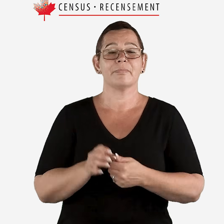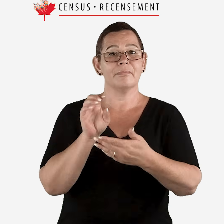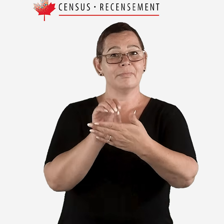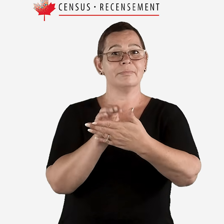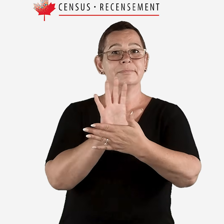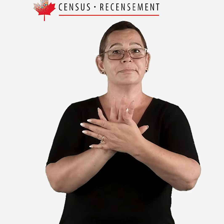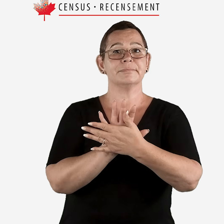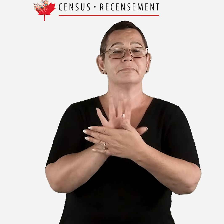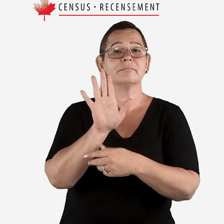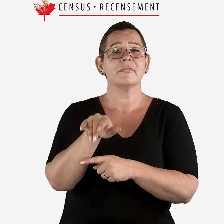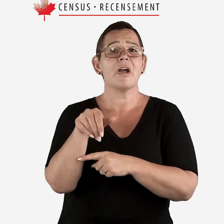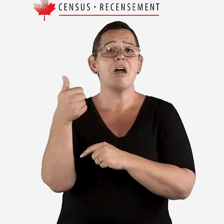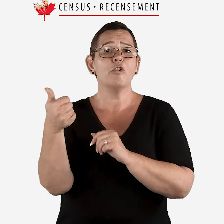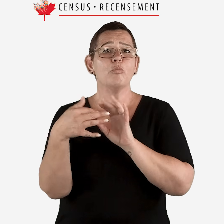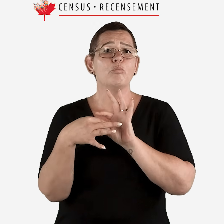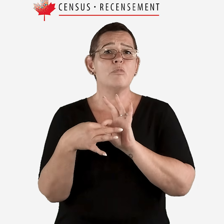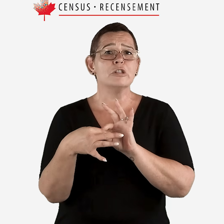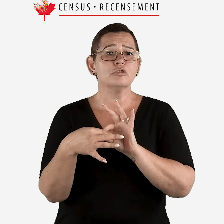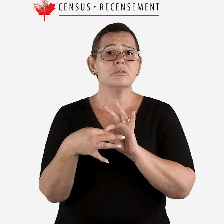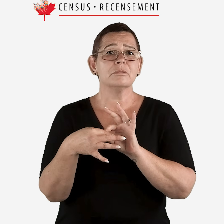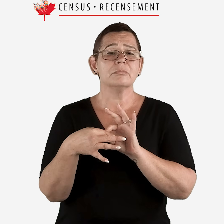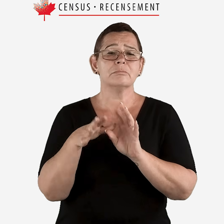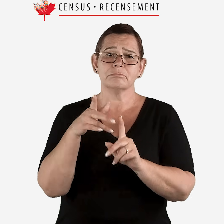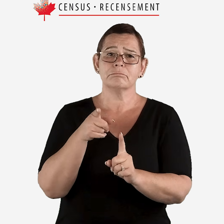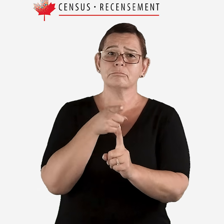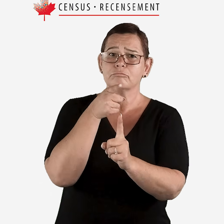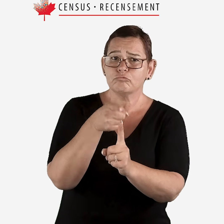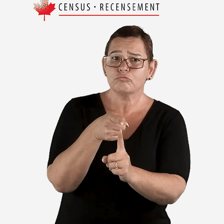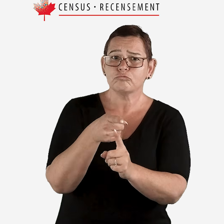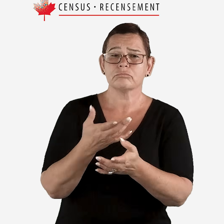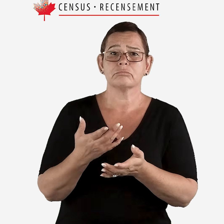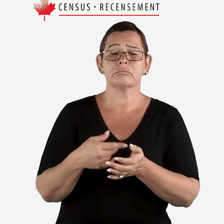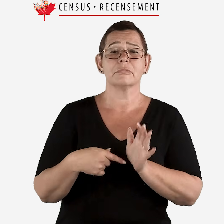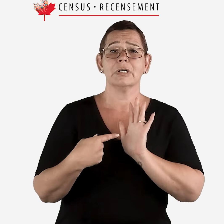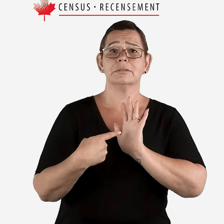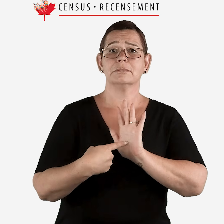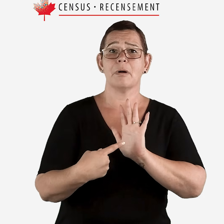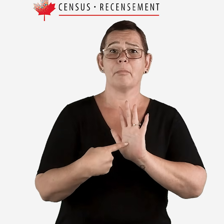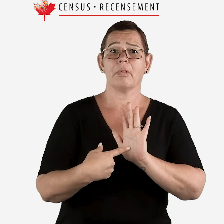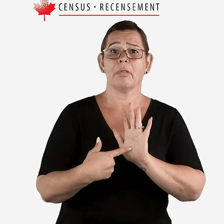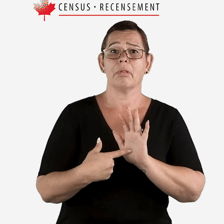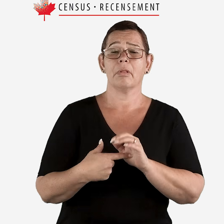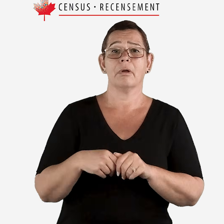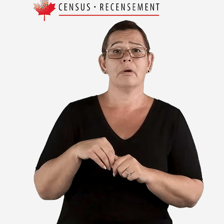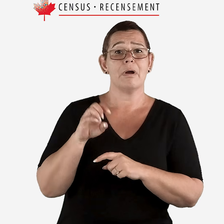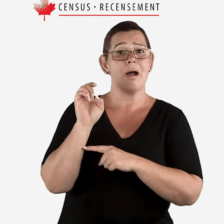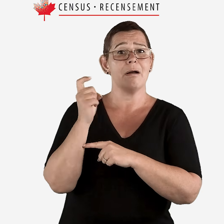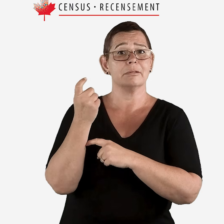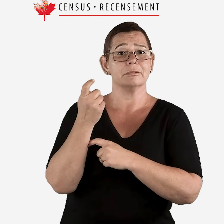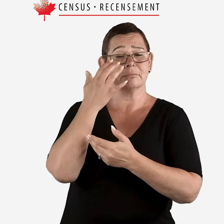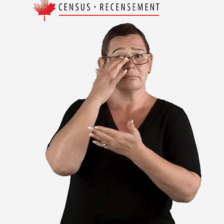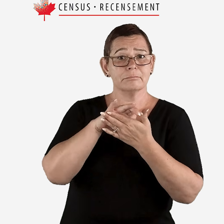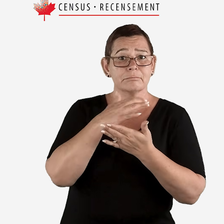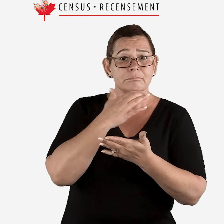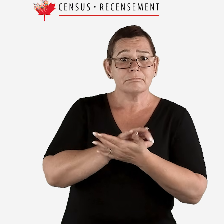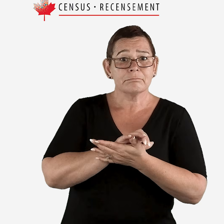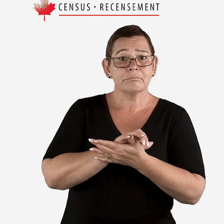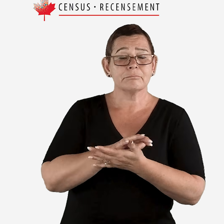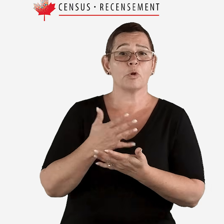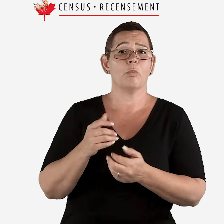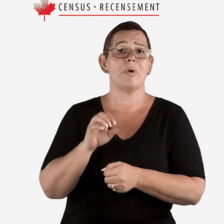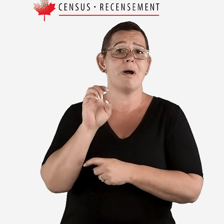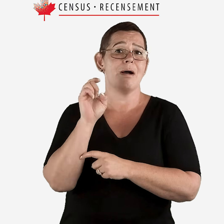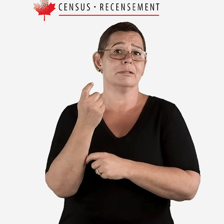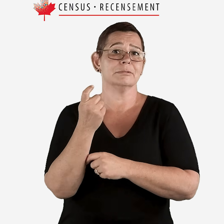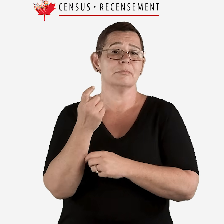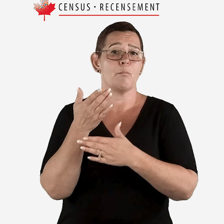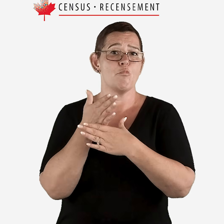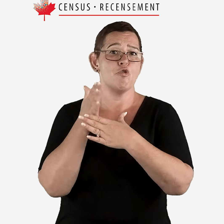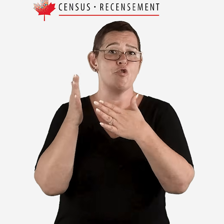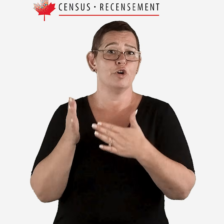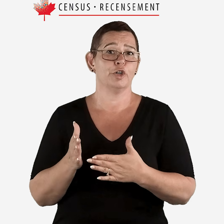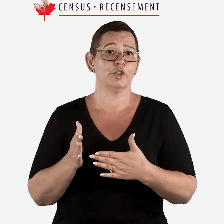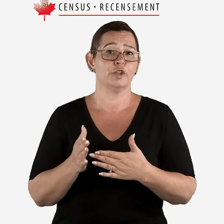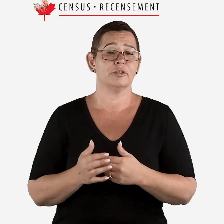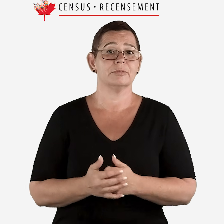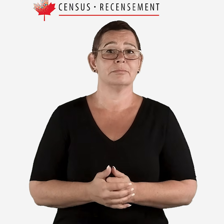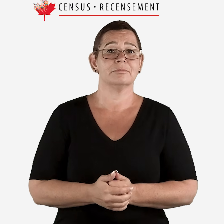Write-in field: Other relationship—specify For example, ex-spouse or ex-partner